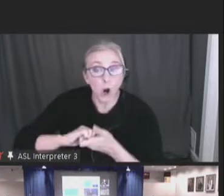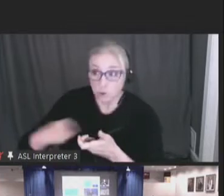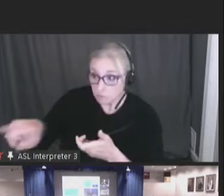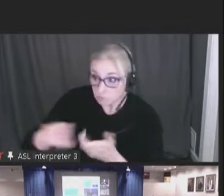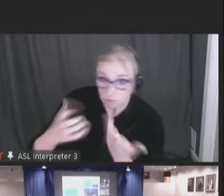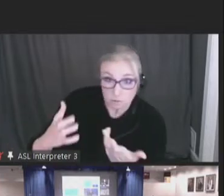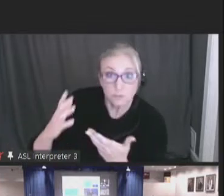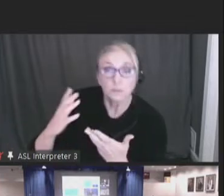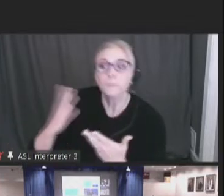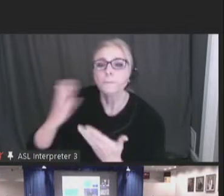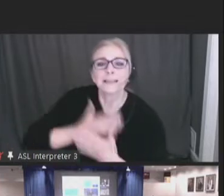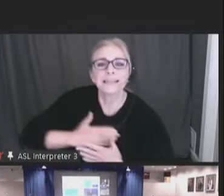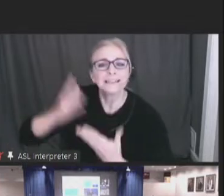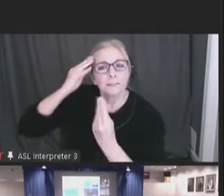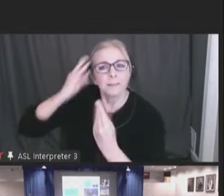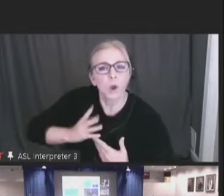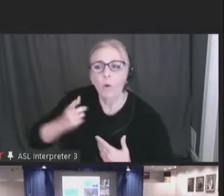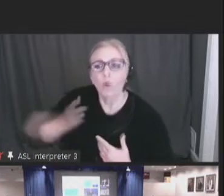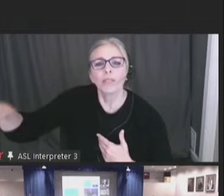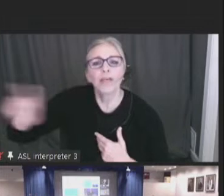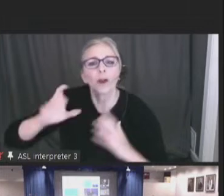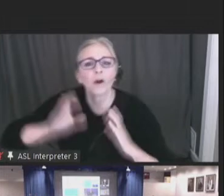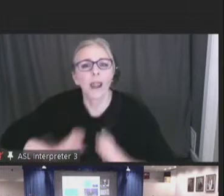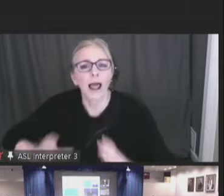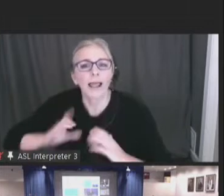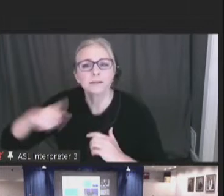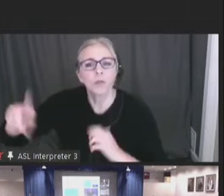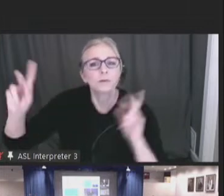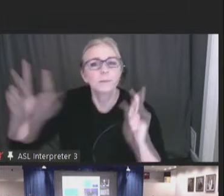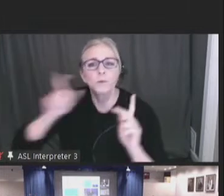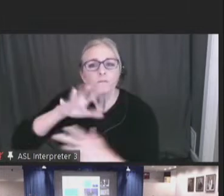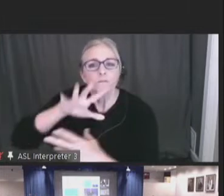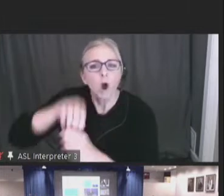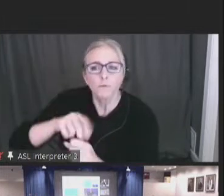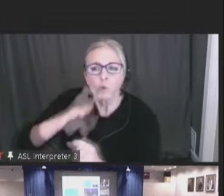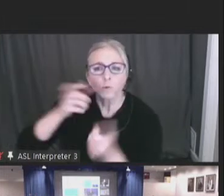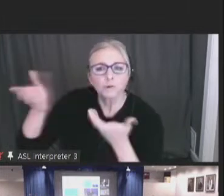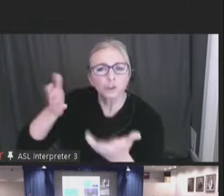us what their clients or beneficiaries or the people that they serve are saying to